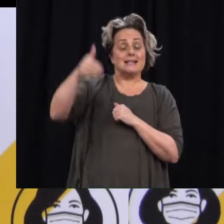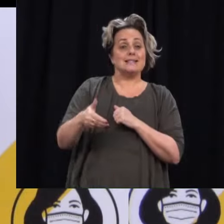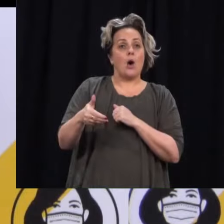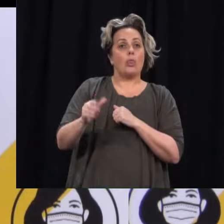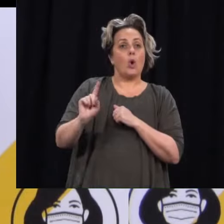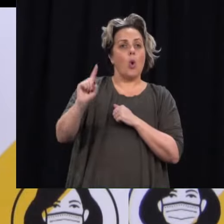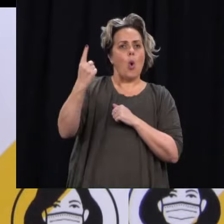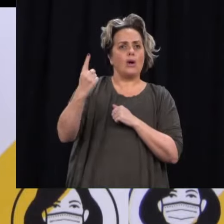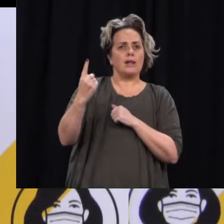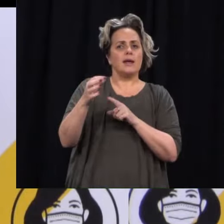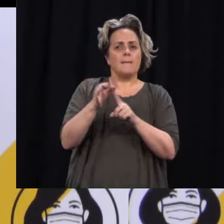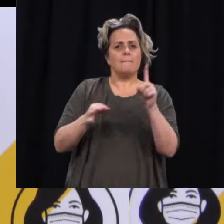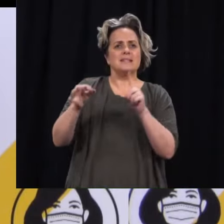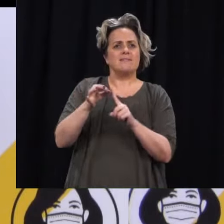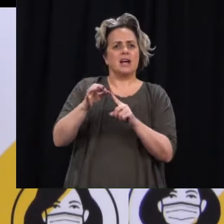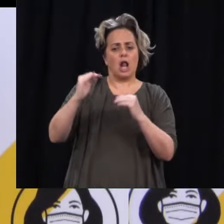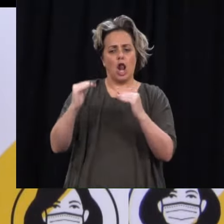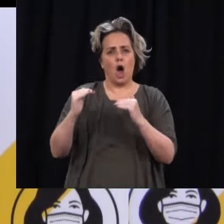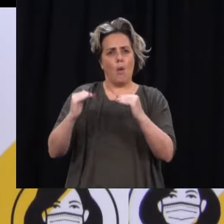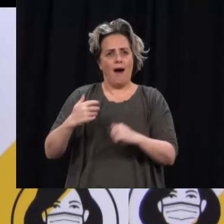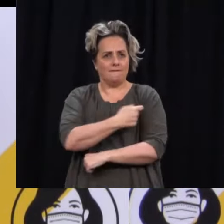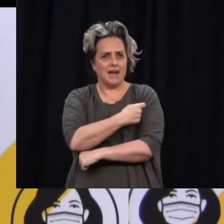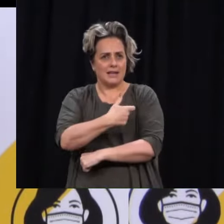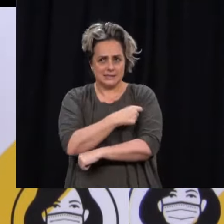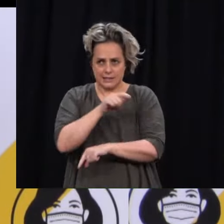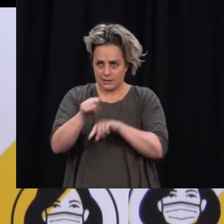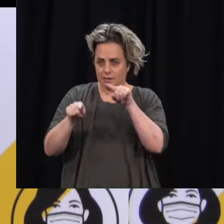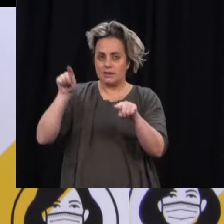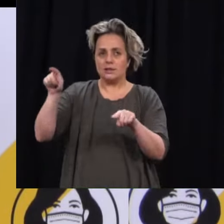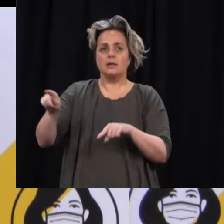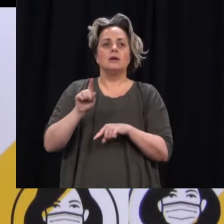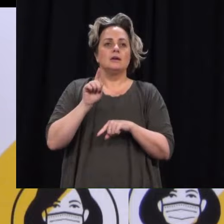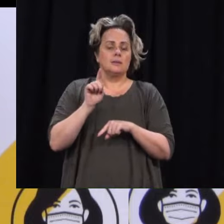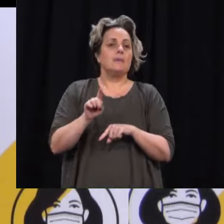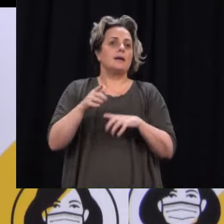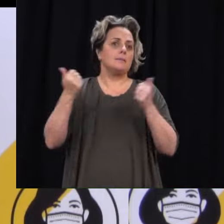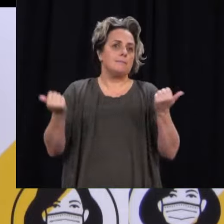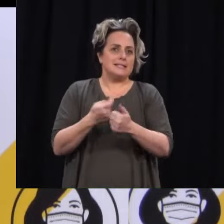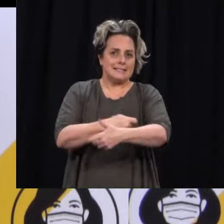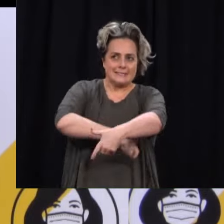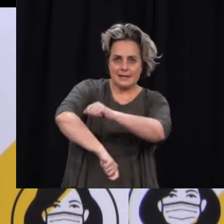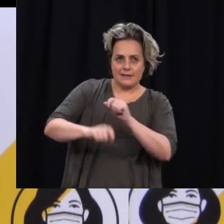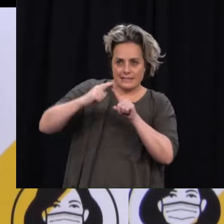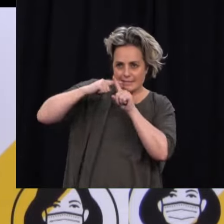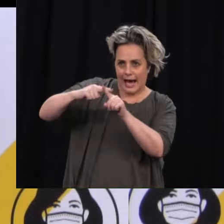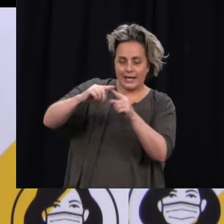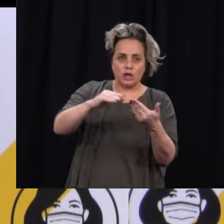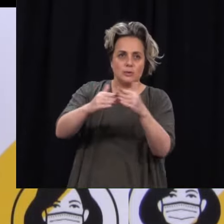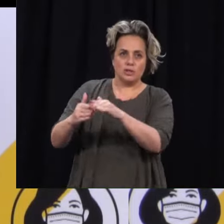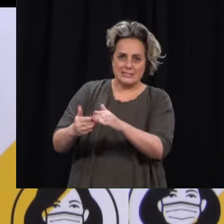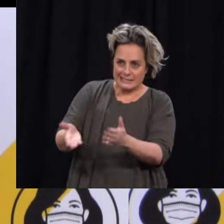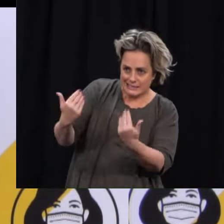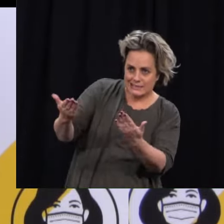but also really engage with the Pacific community, especially in Auckland. The rates were